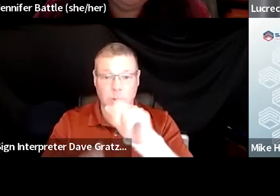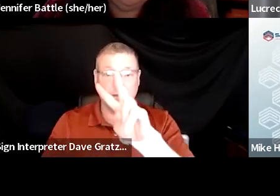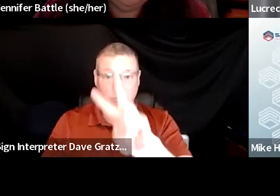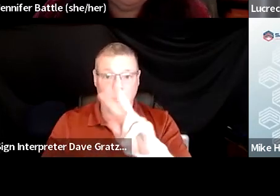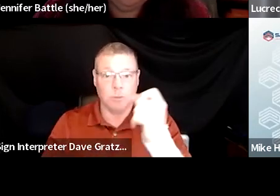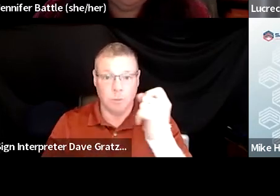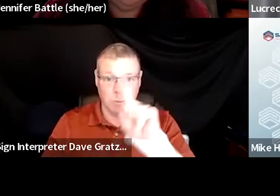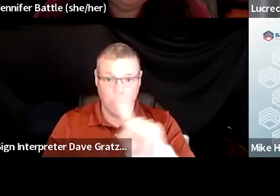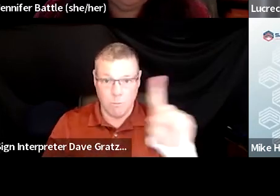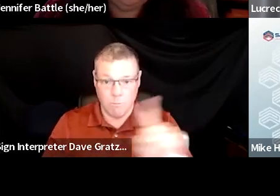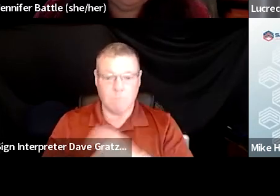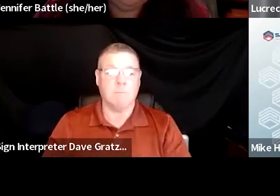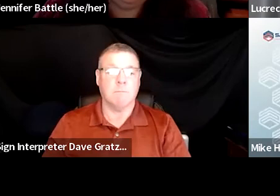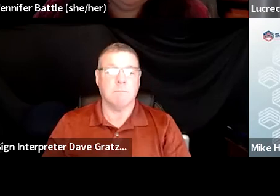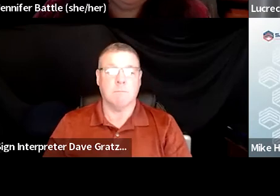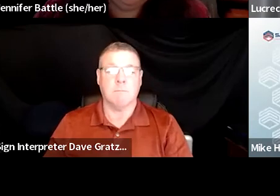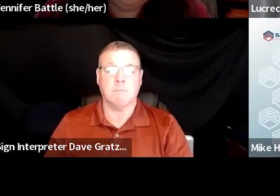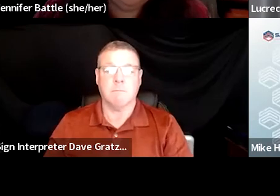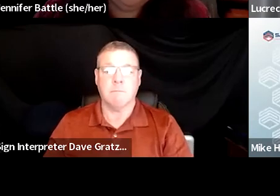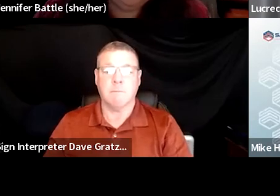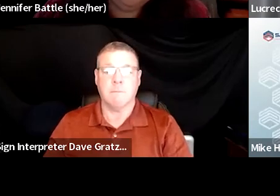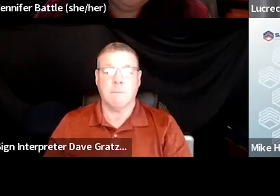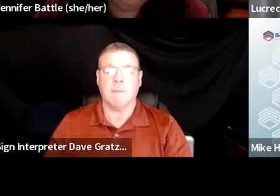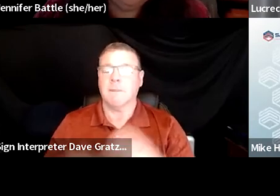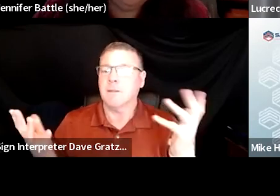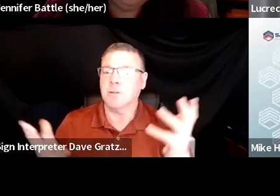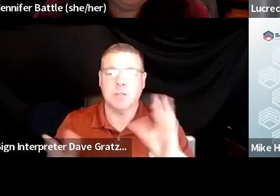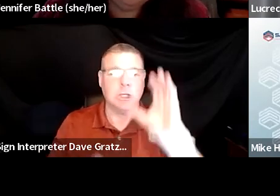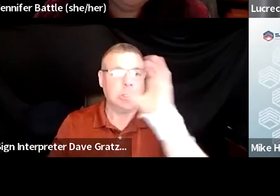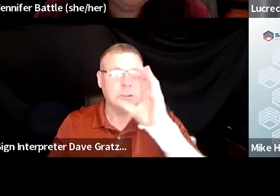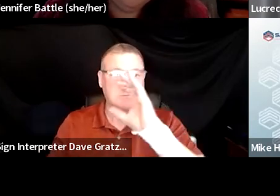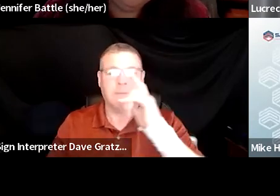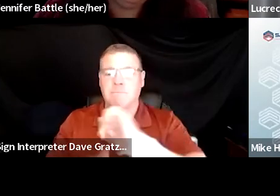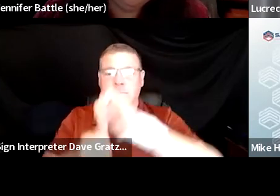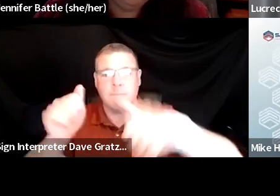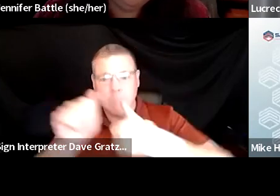in terms of just kind of exploring backup coverage and things of that nature.